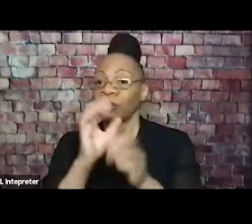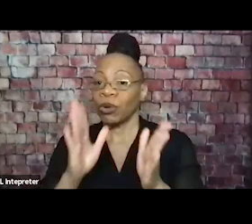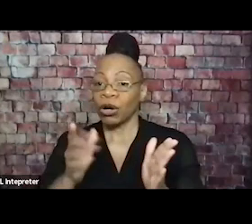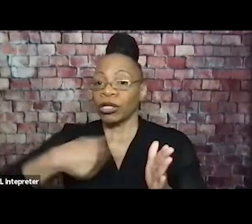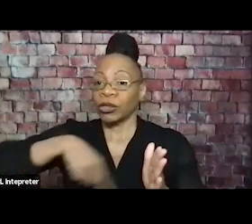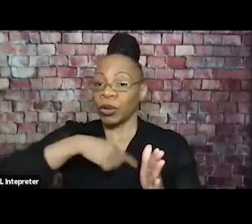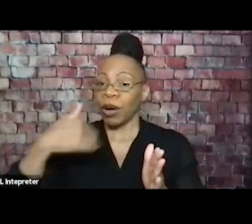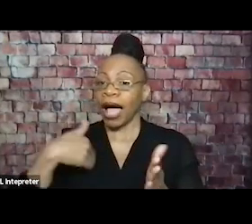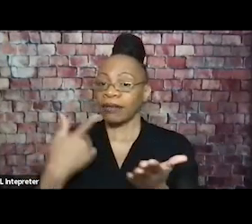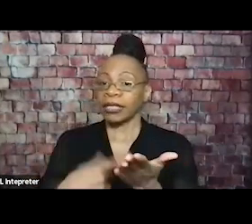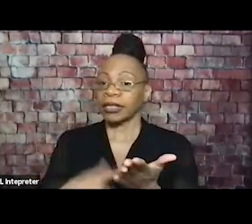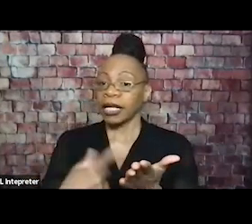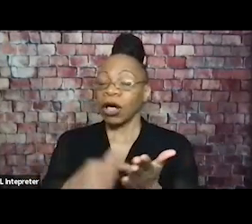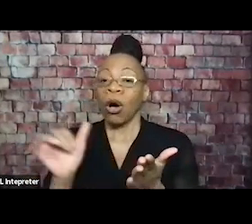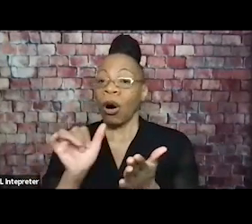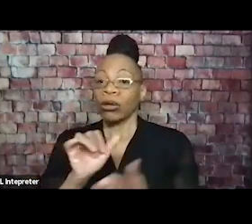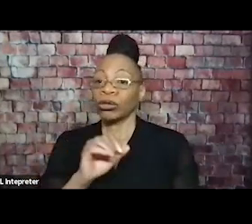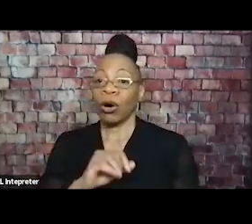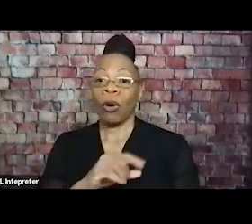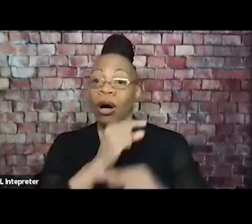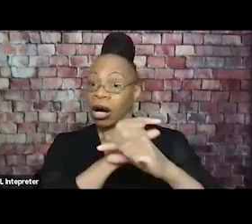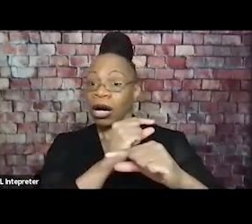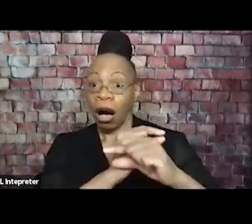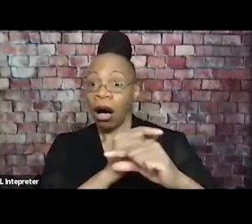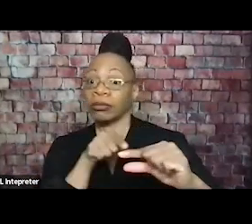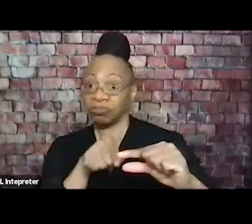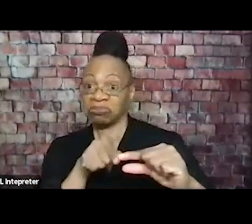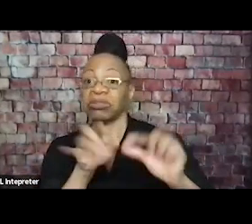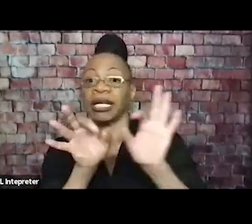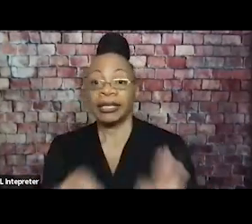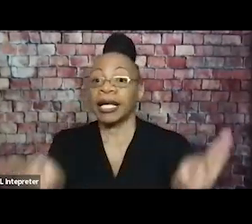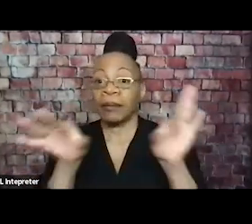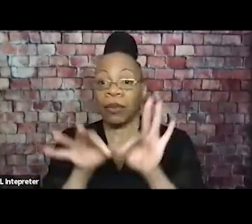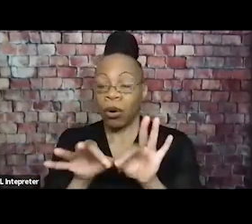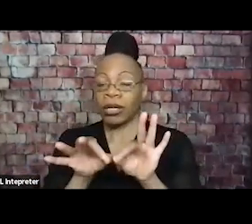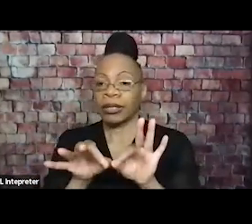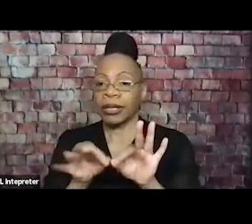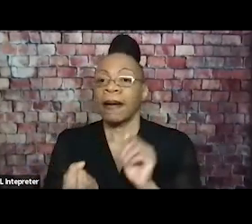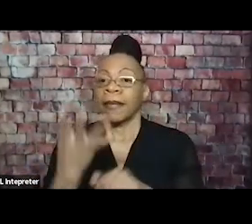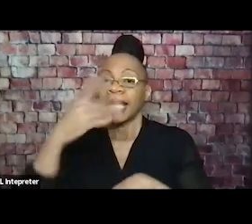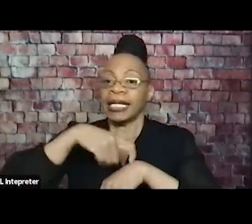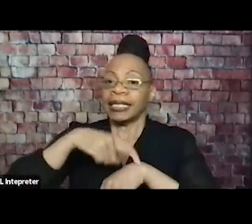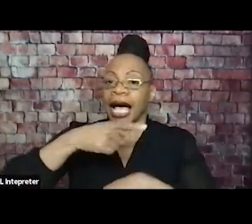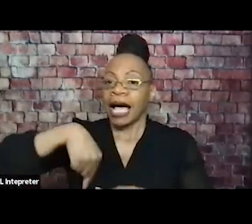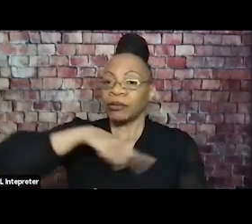talking to guards are really, really important. Oftentimes we have individuals that project one way